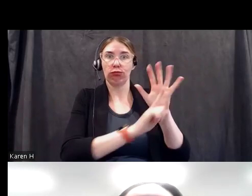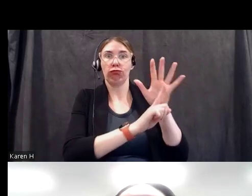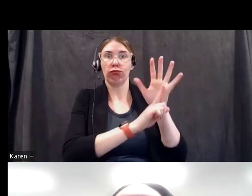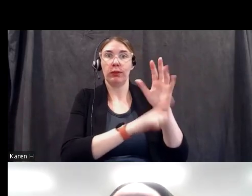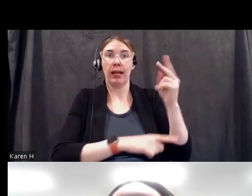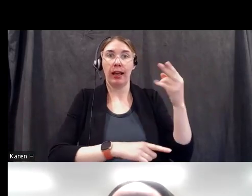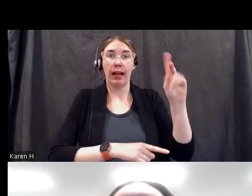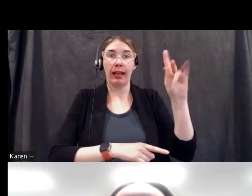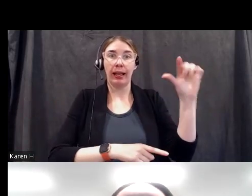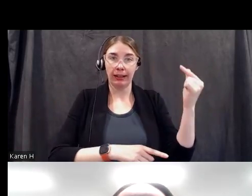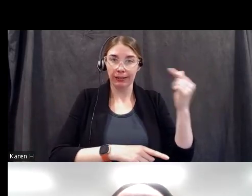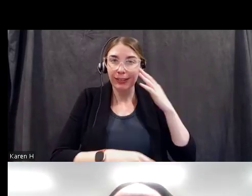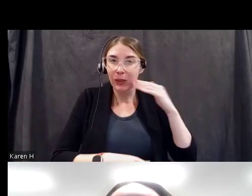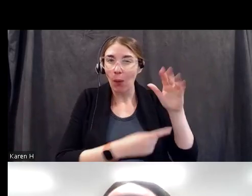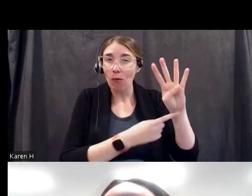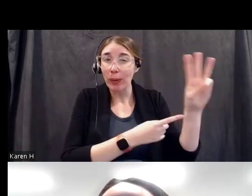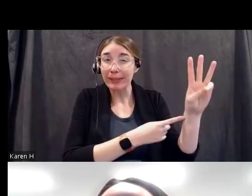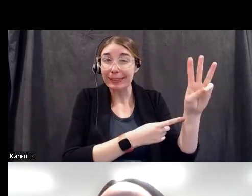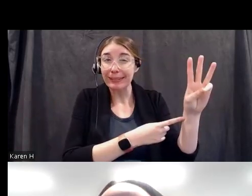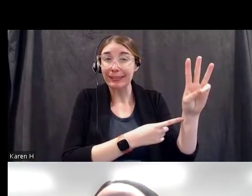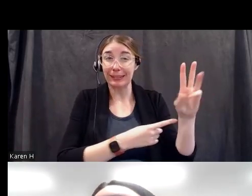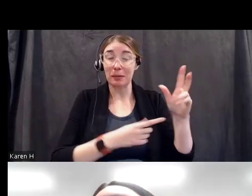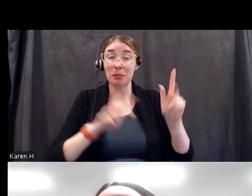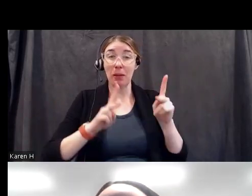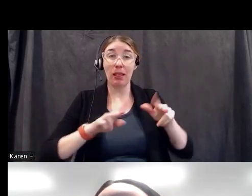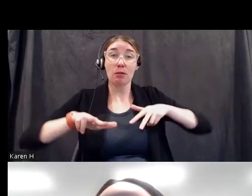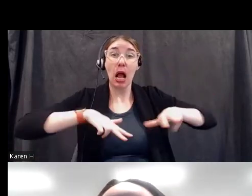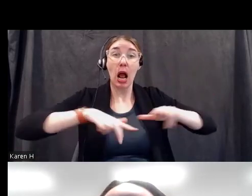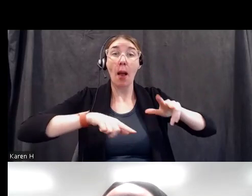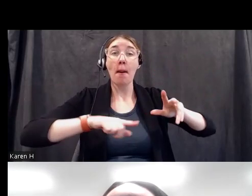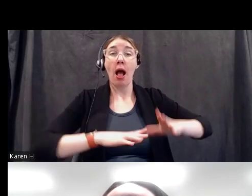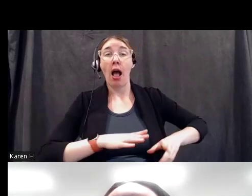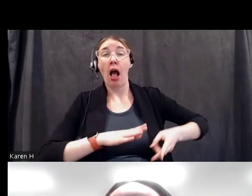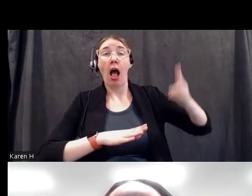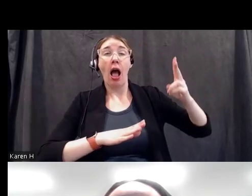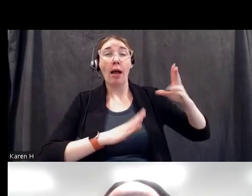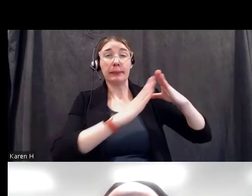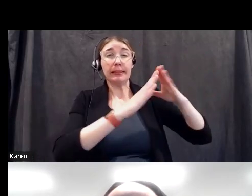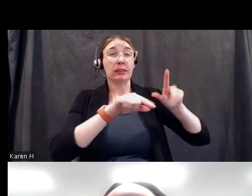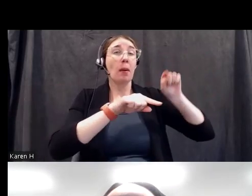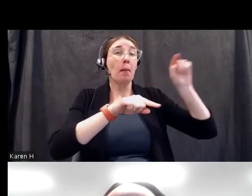people that hiked all 46 high peaks, but for things like sports, recreation and leisure,